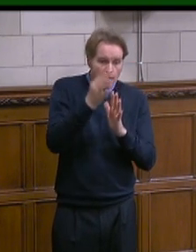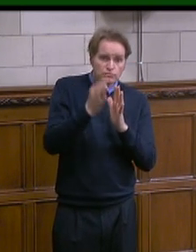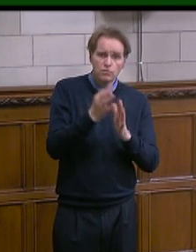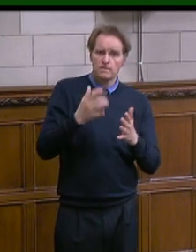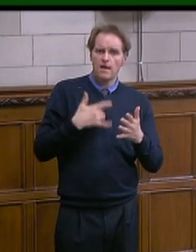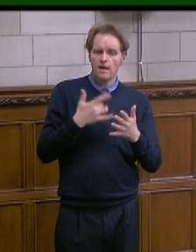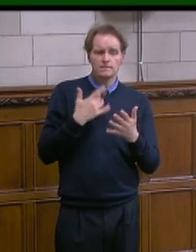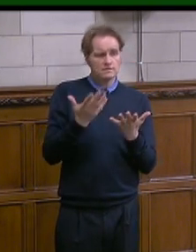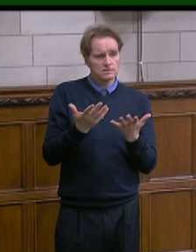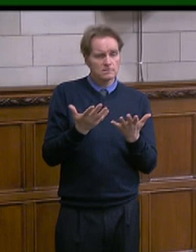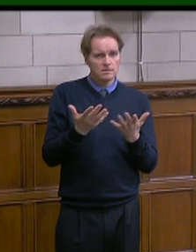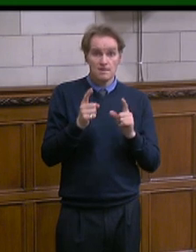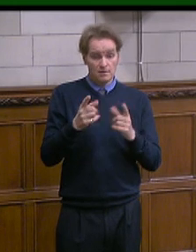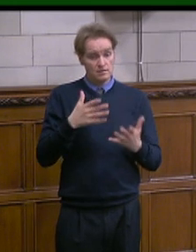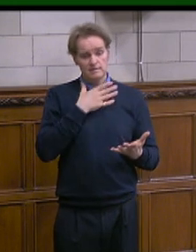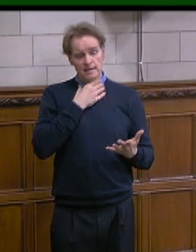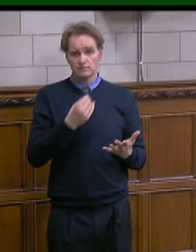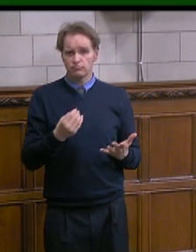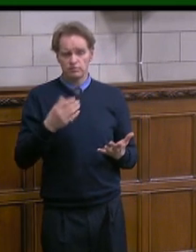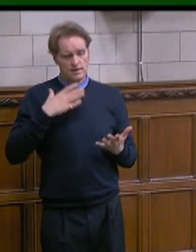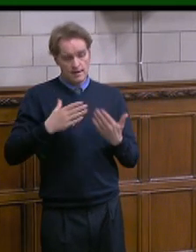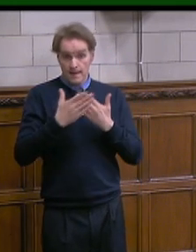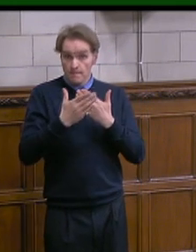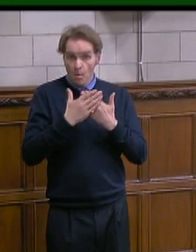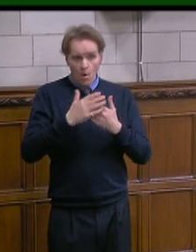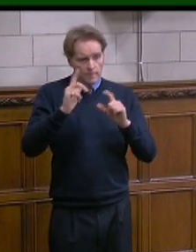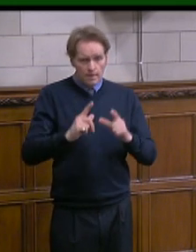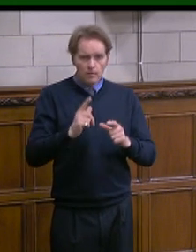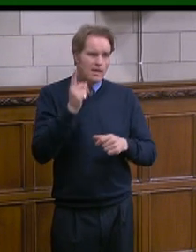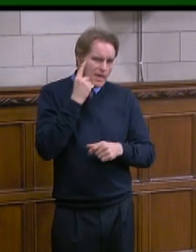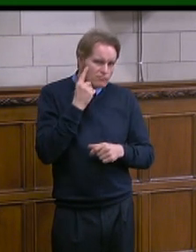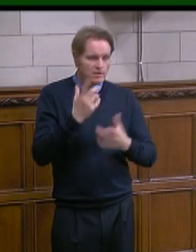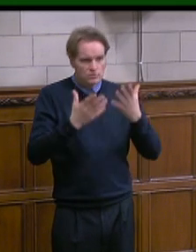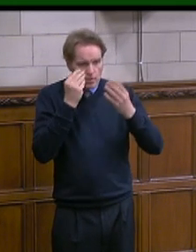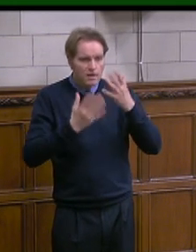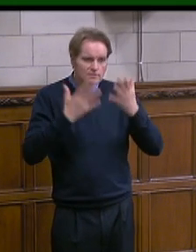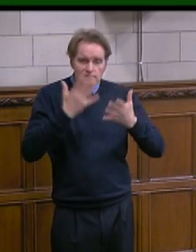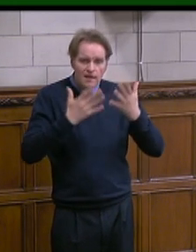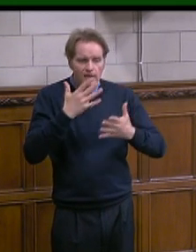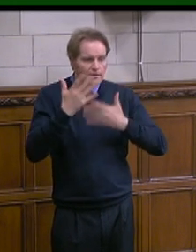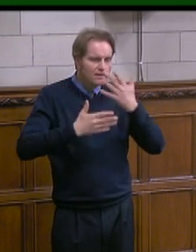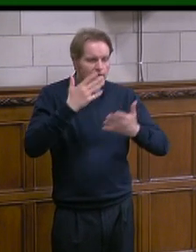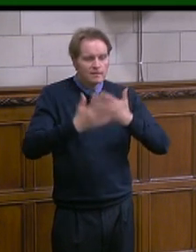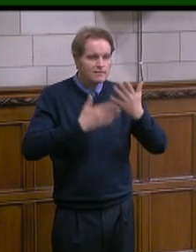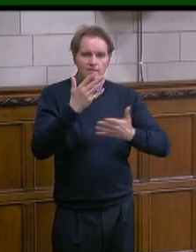We are in desperate need of more people to learn British Sign Language so that we can get to the stage where we want to be.